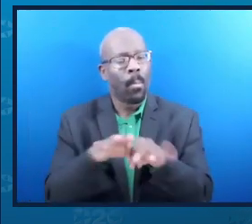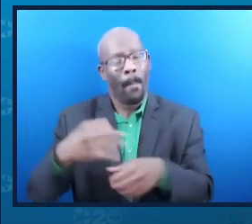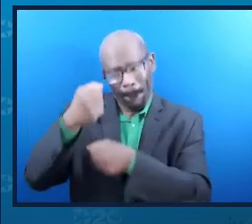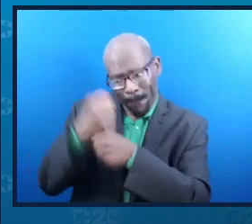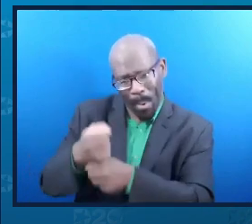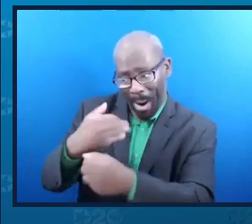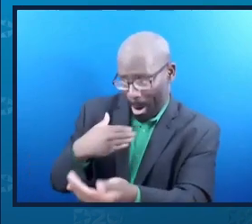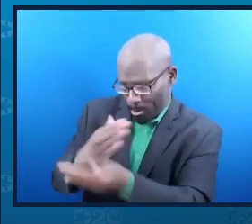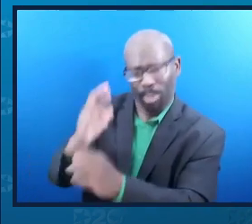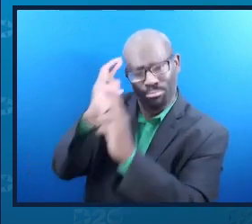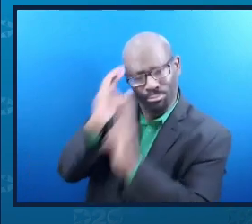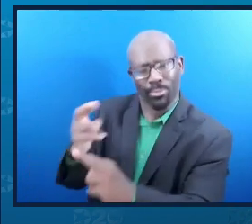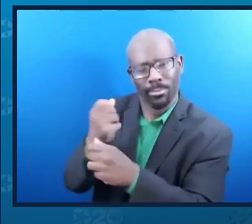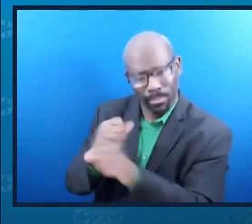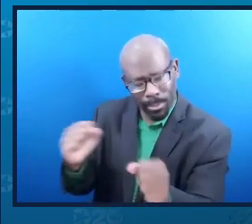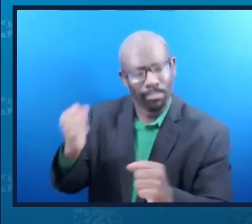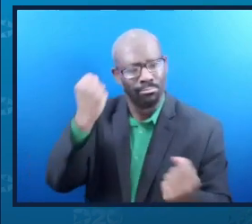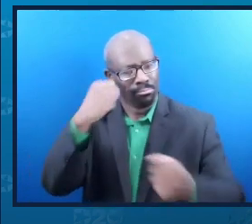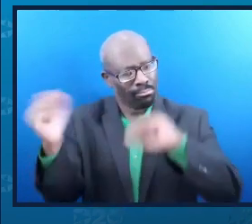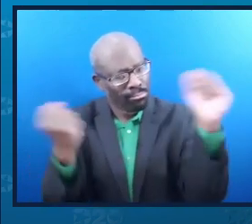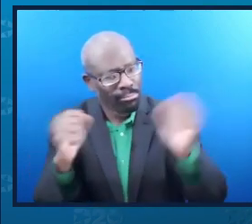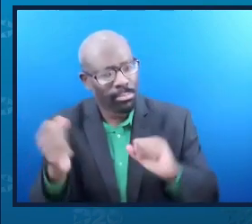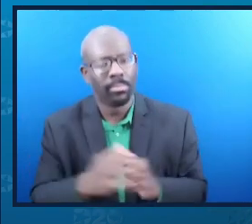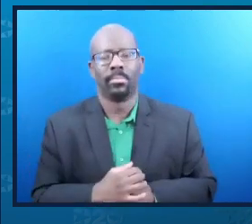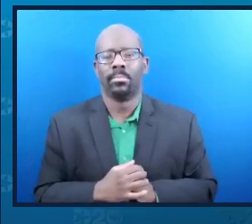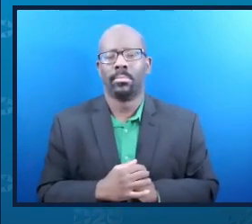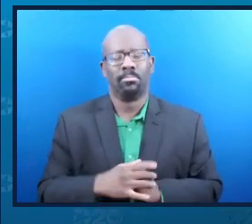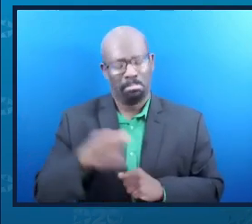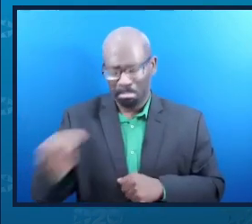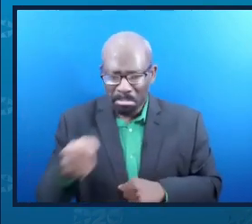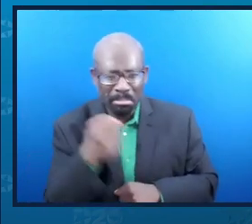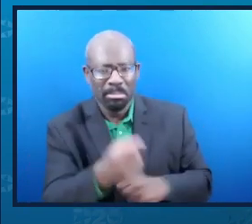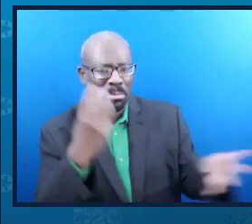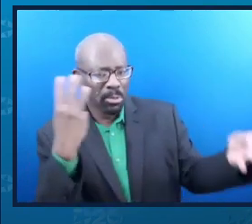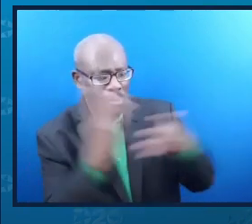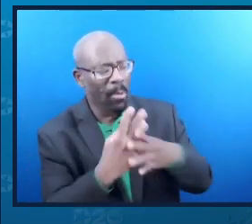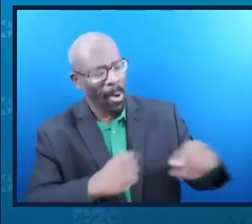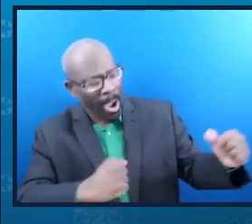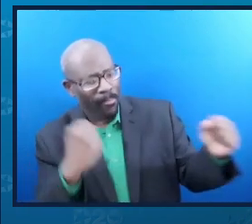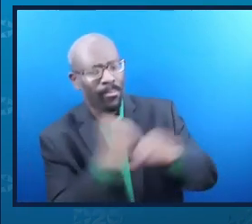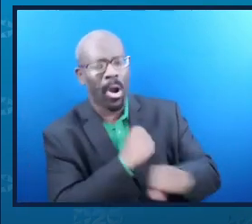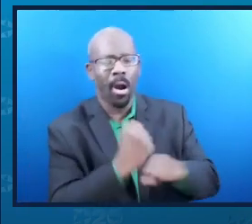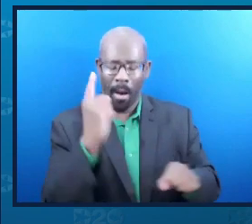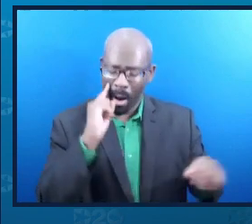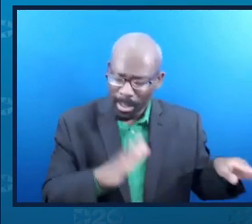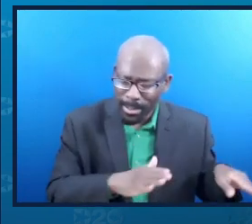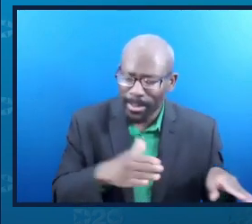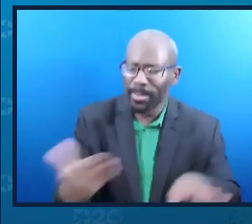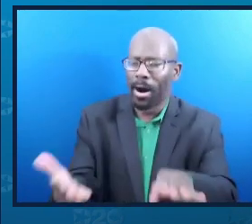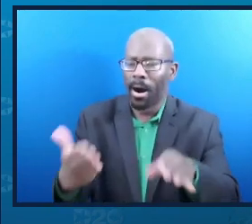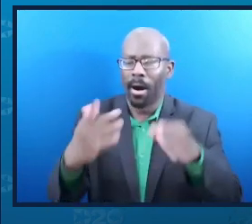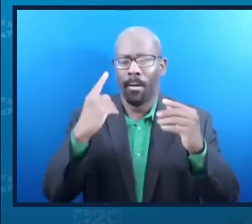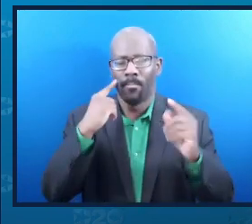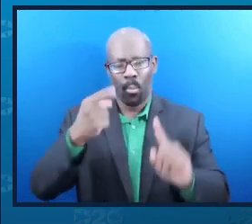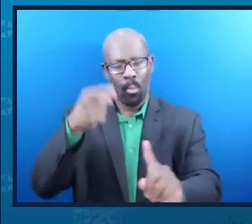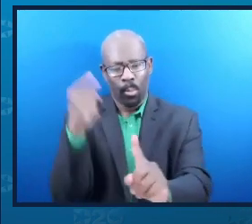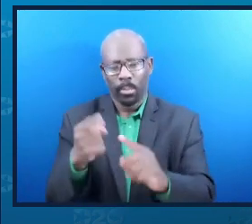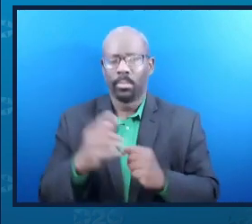TO JAIL FOR, FOUGHT FOR AND DIED FOR.